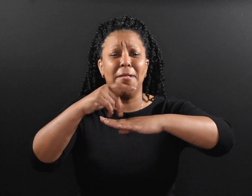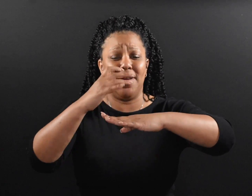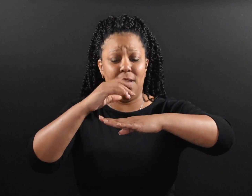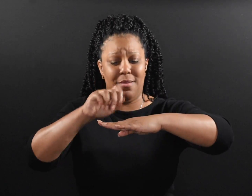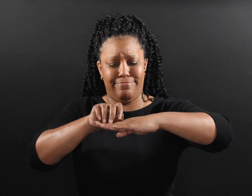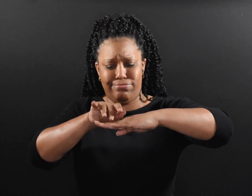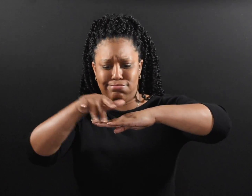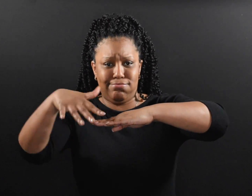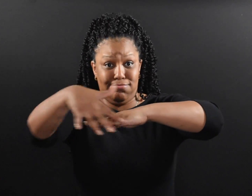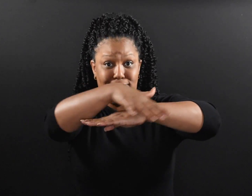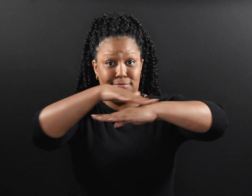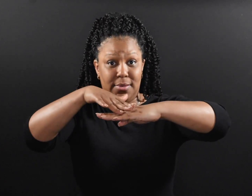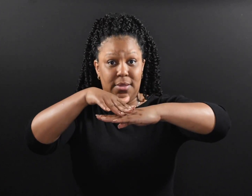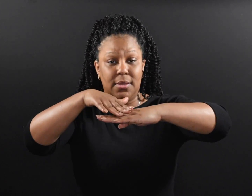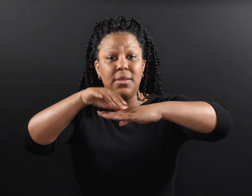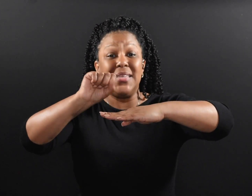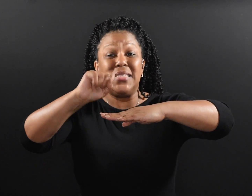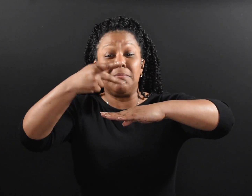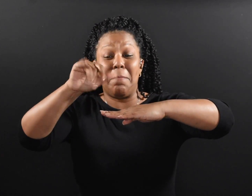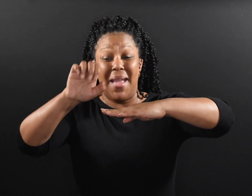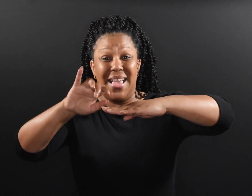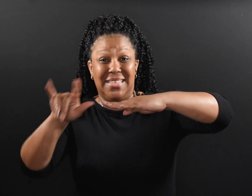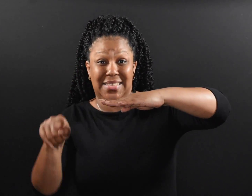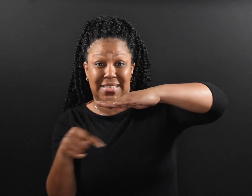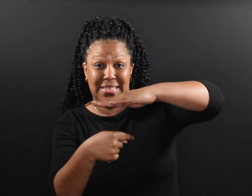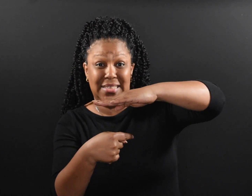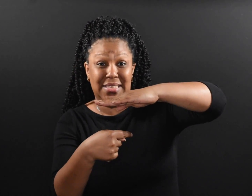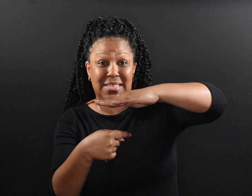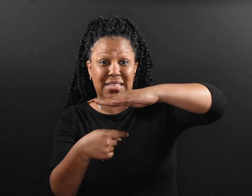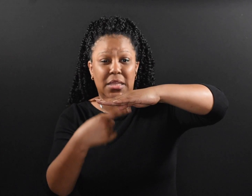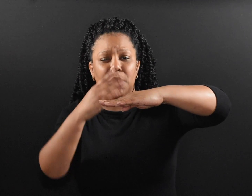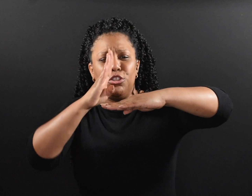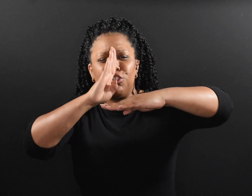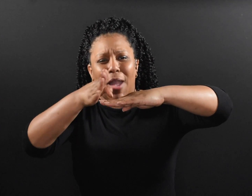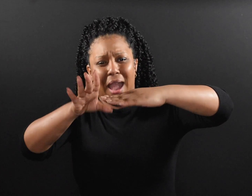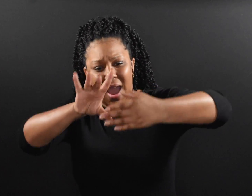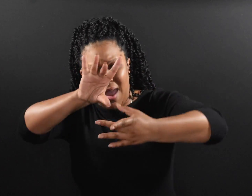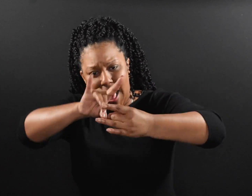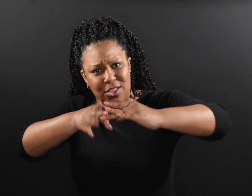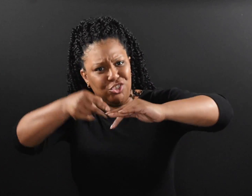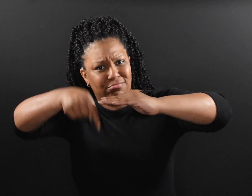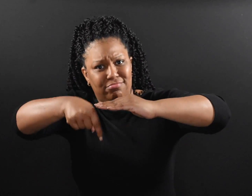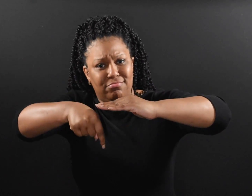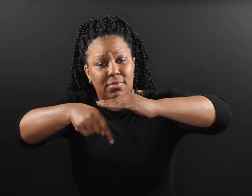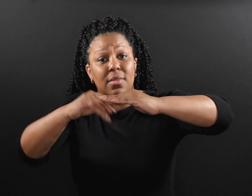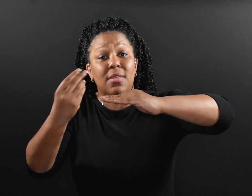act like crawl spaces and provide a direct connection to the soil.